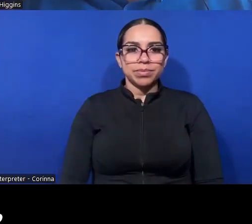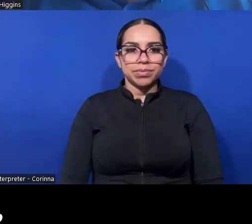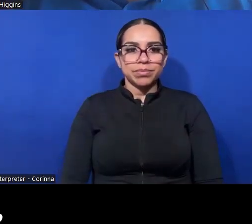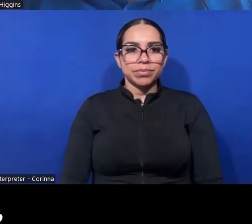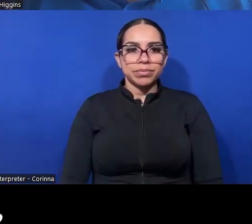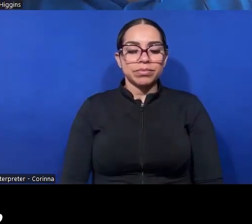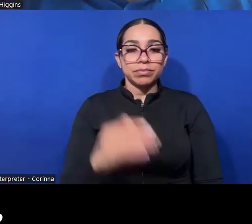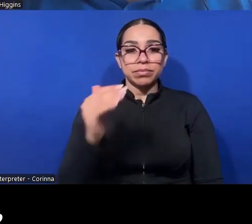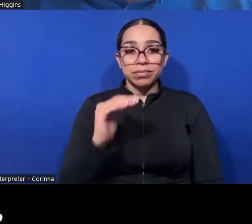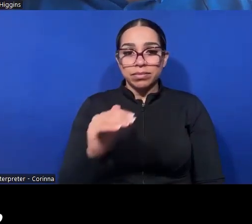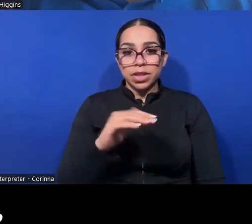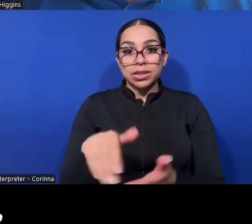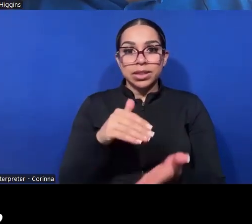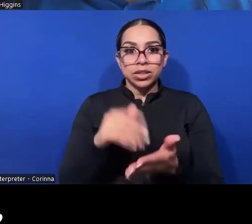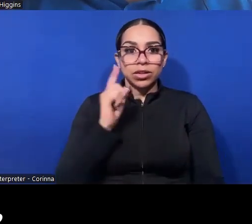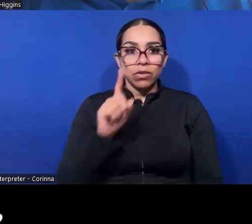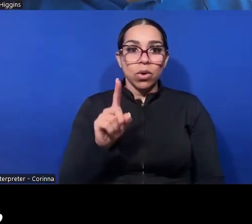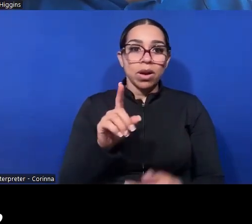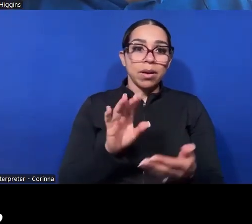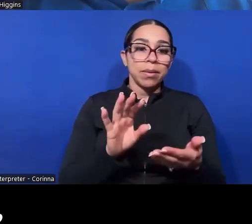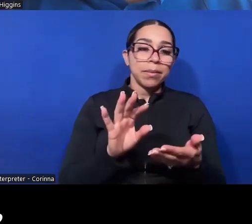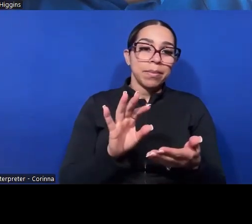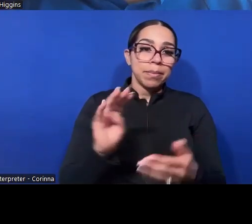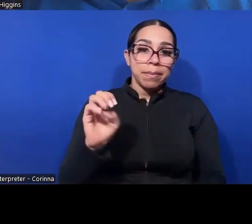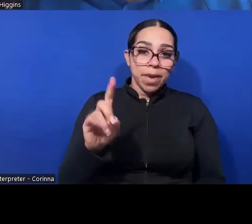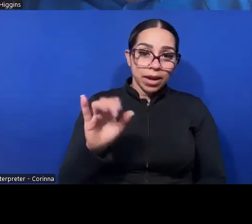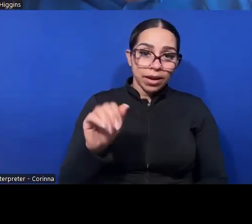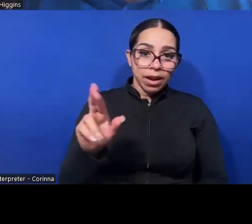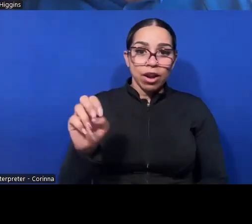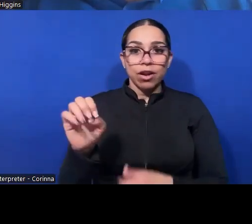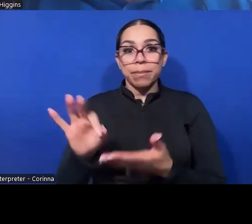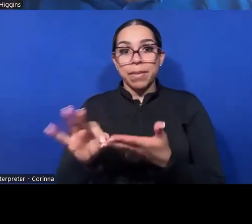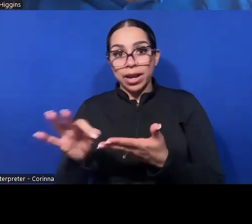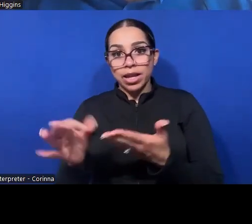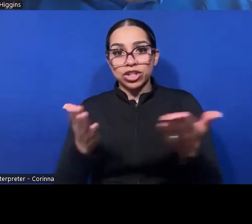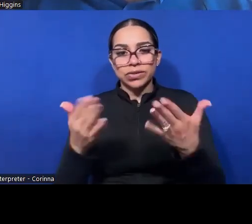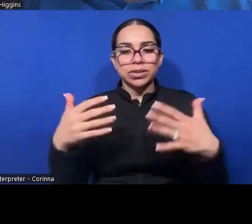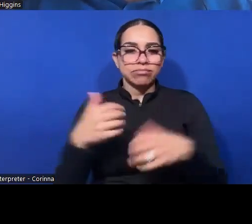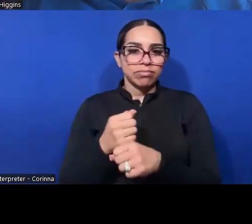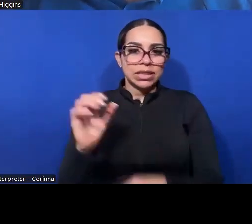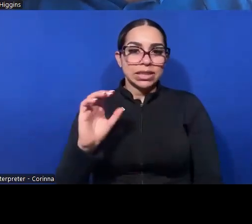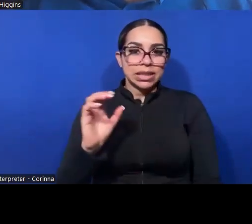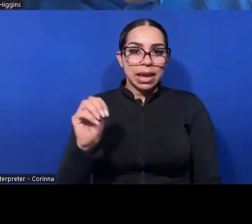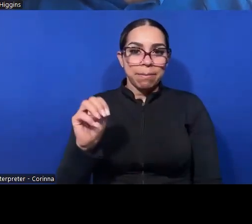for Medicaid and Medicare, Medicaid and Medicare Services, also known as CMS.